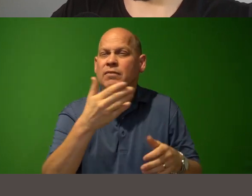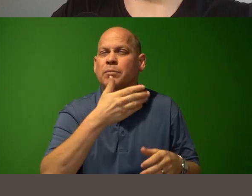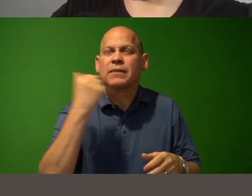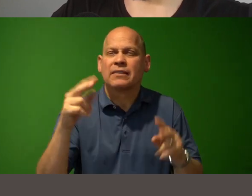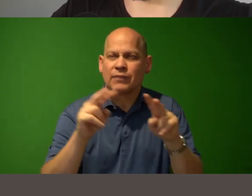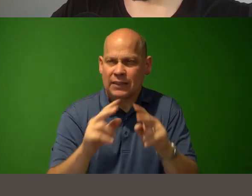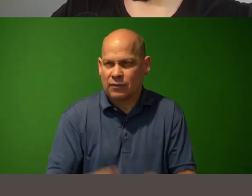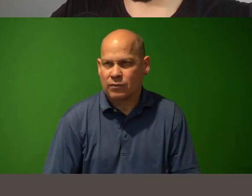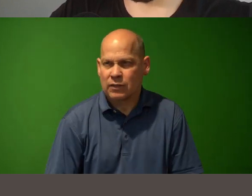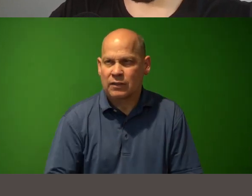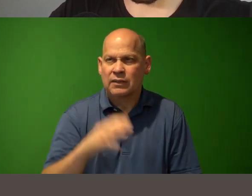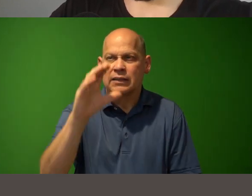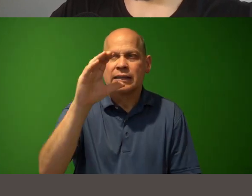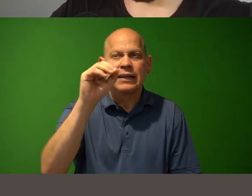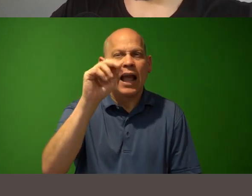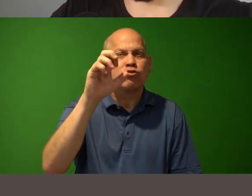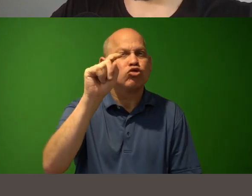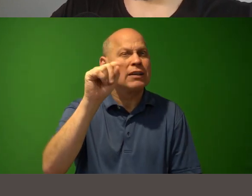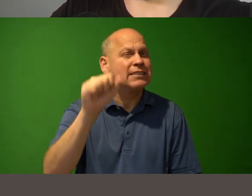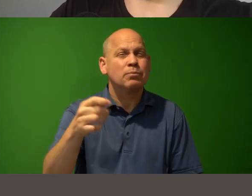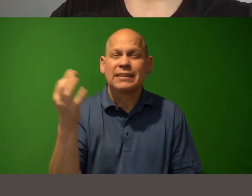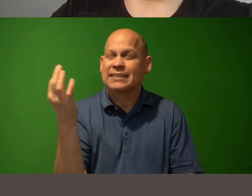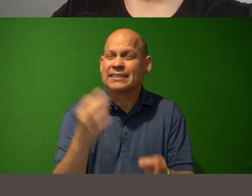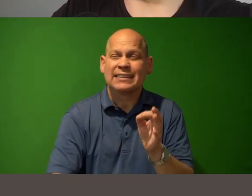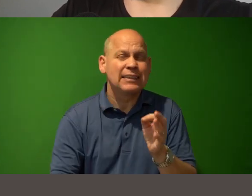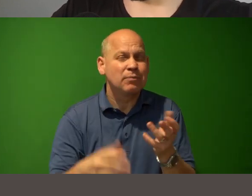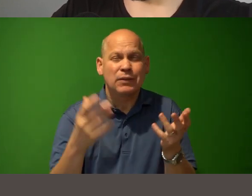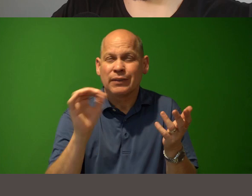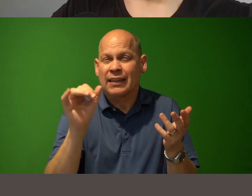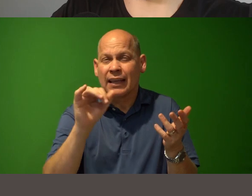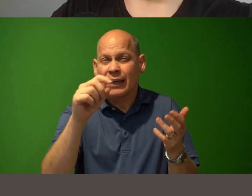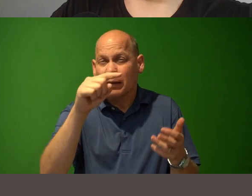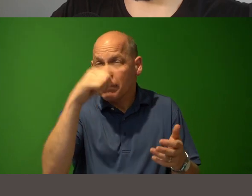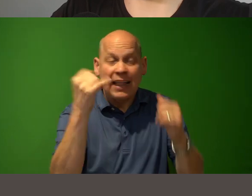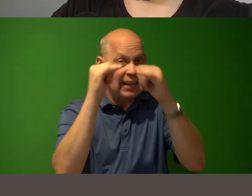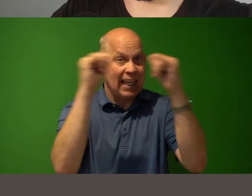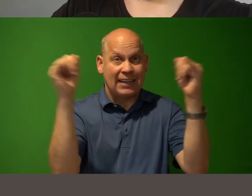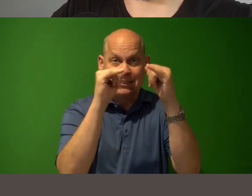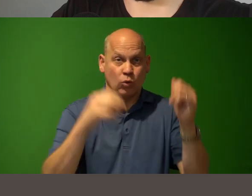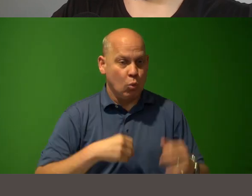And contrast could be as simple, if you like, as just black lines and white.